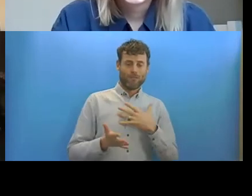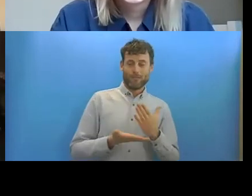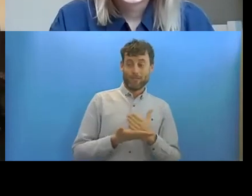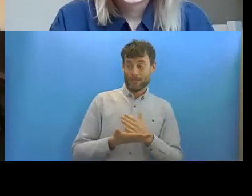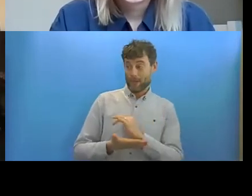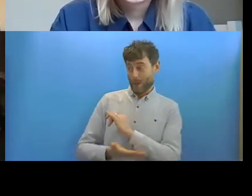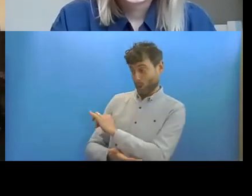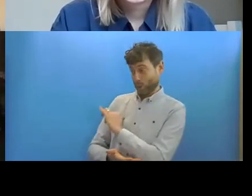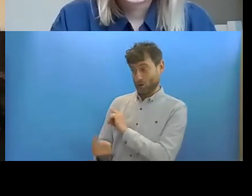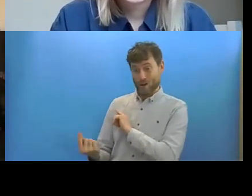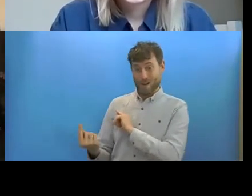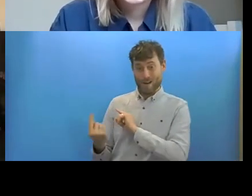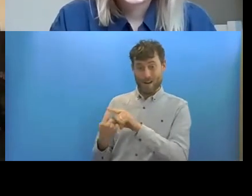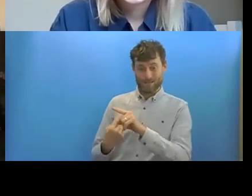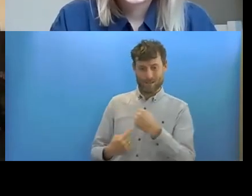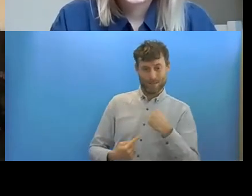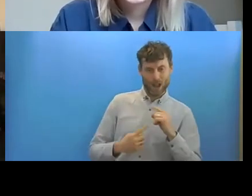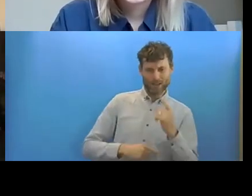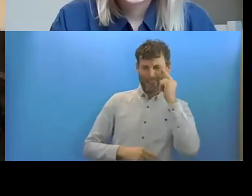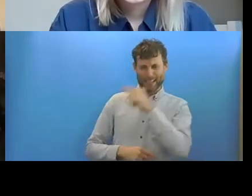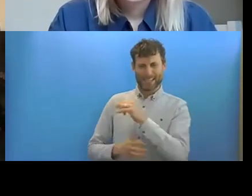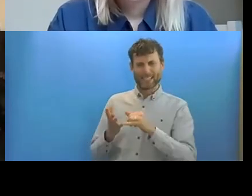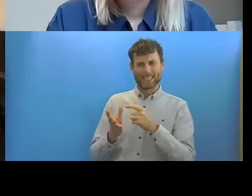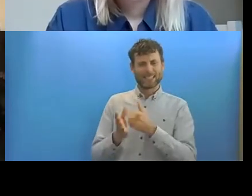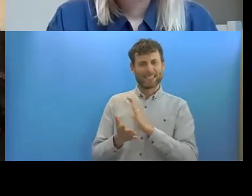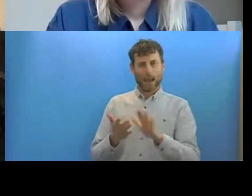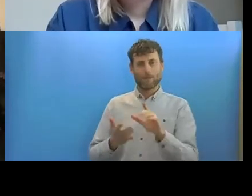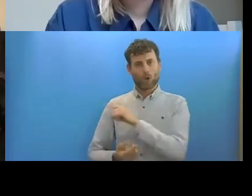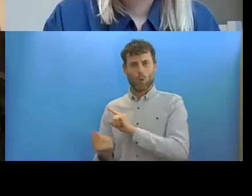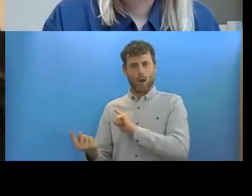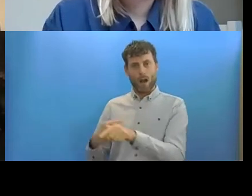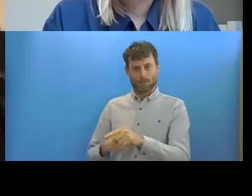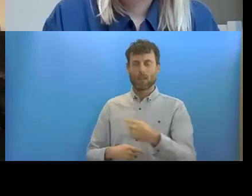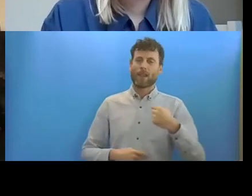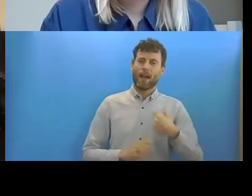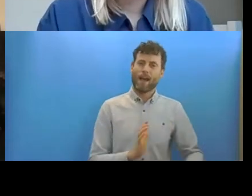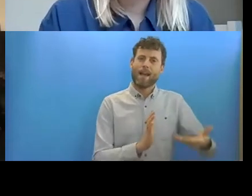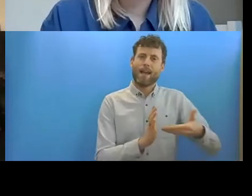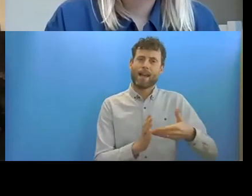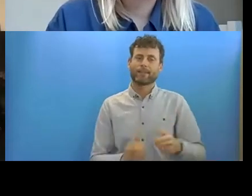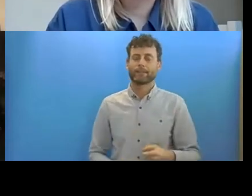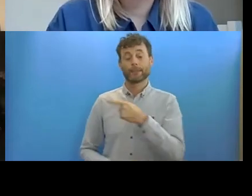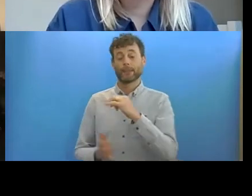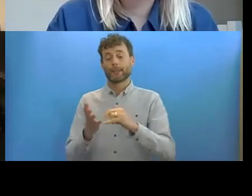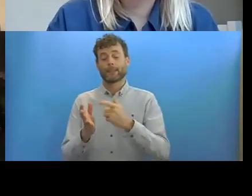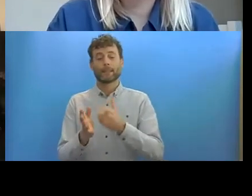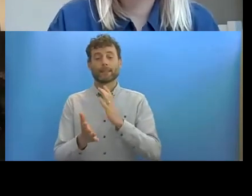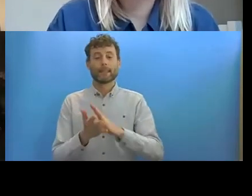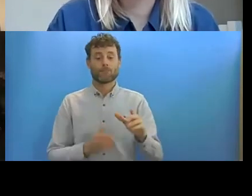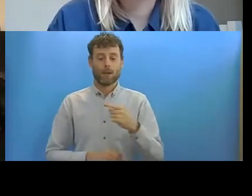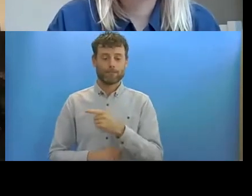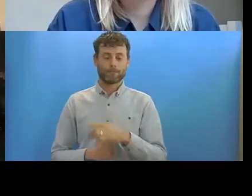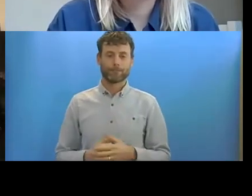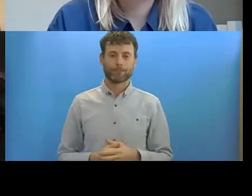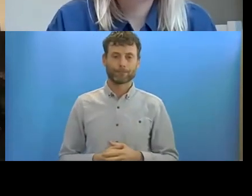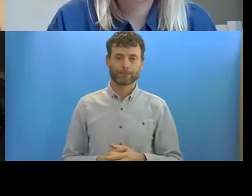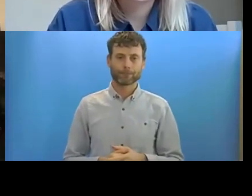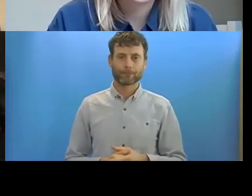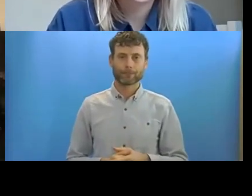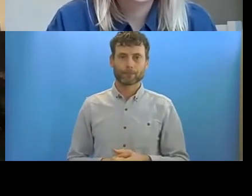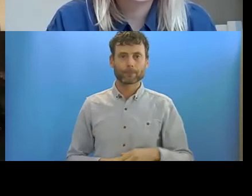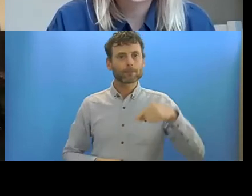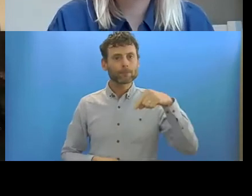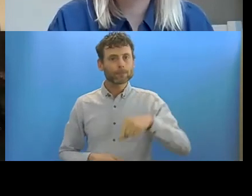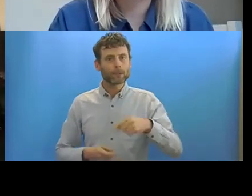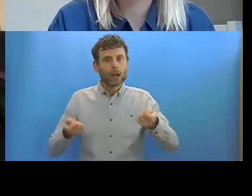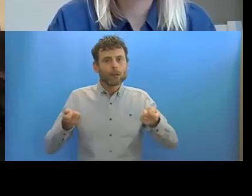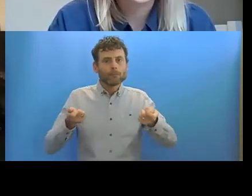We didn't create a seamless way to decide who was going to answer this! But as Sarah started on the programming this year, why don't you kick off and I'll chime in with my